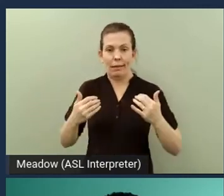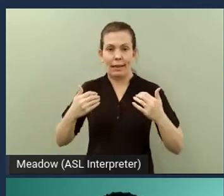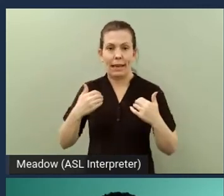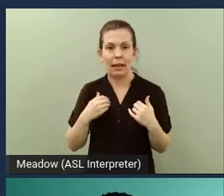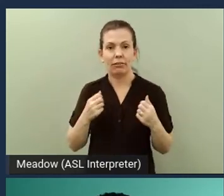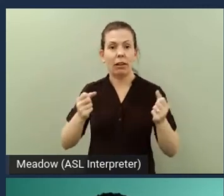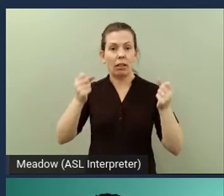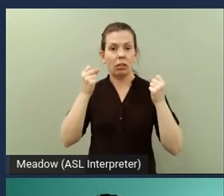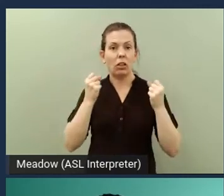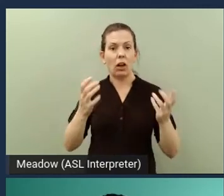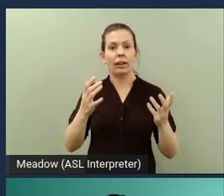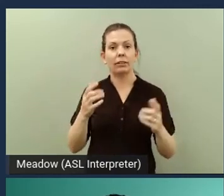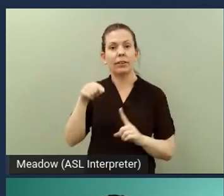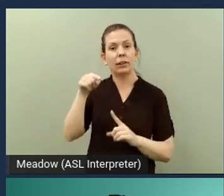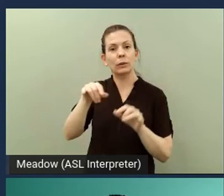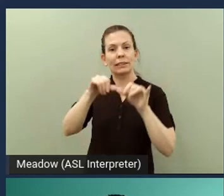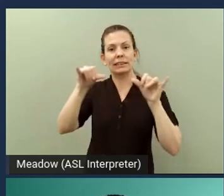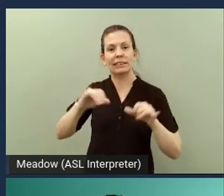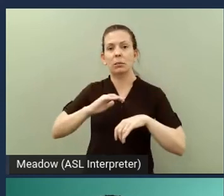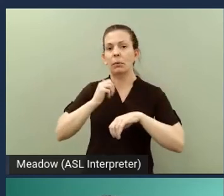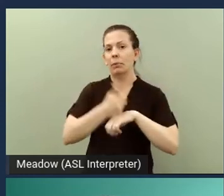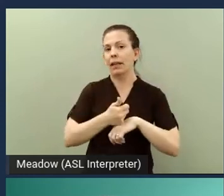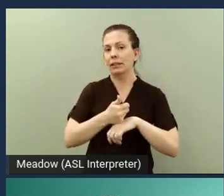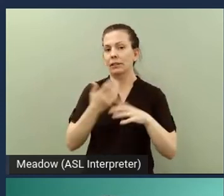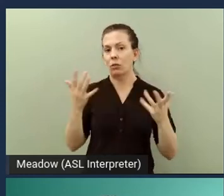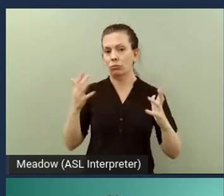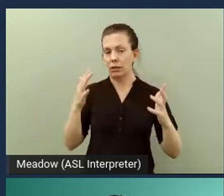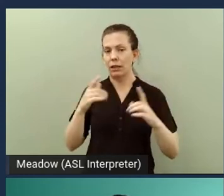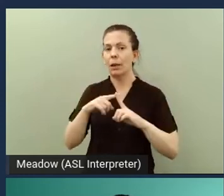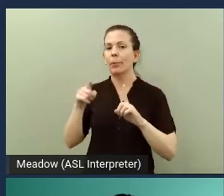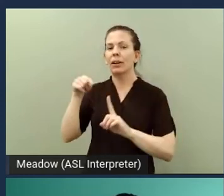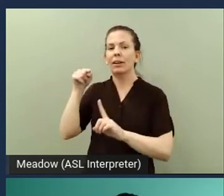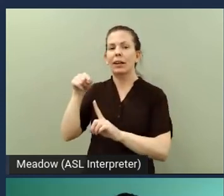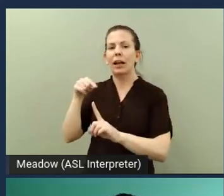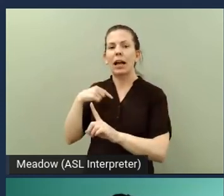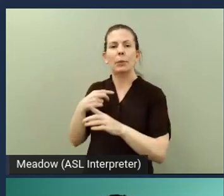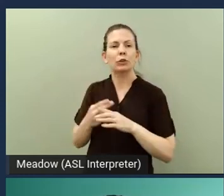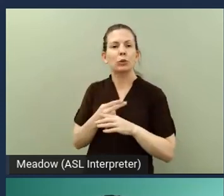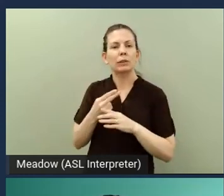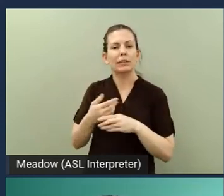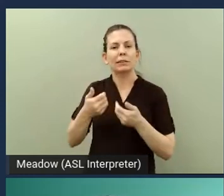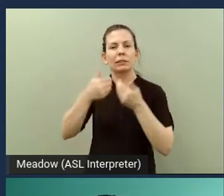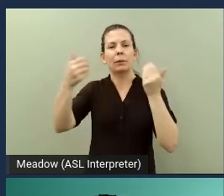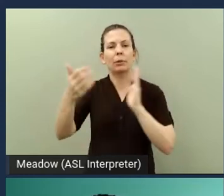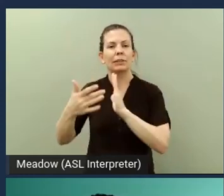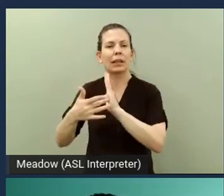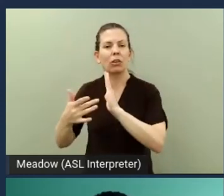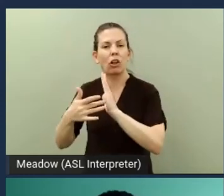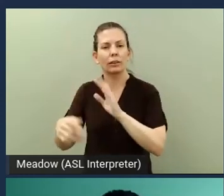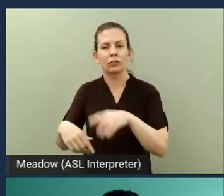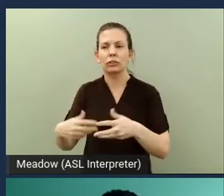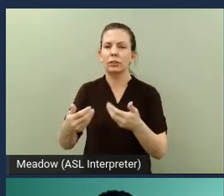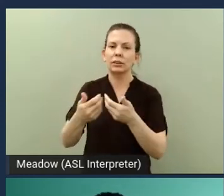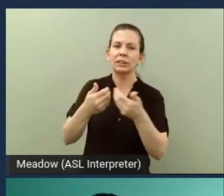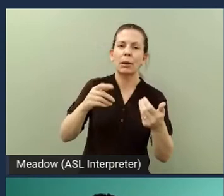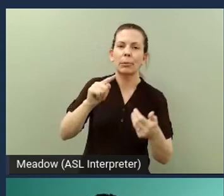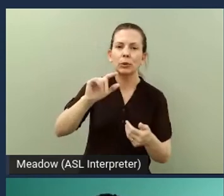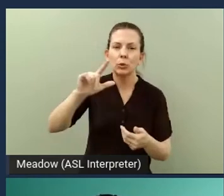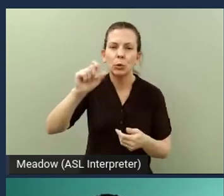of these systems in place, but they were in, I was using separate technologies, different tools in order to execute them.